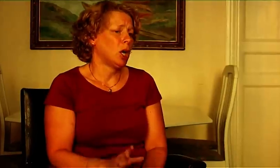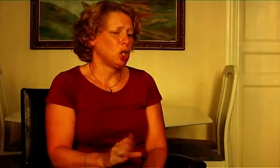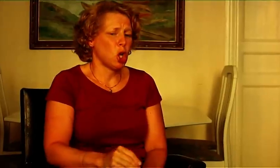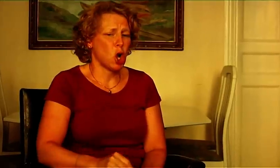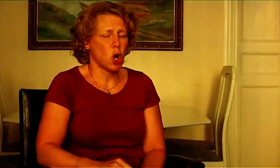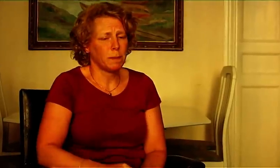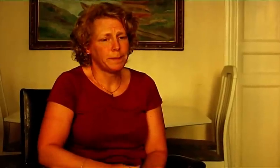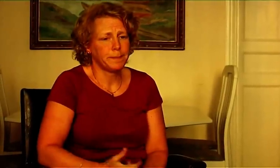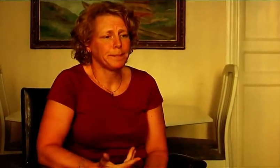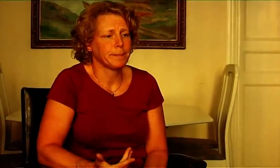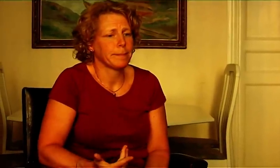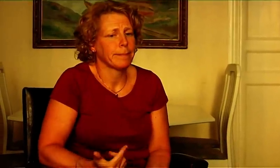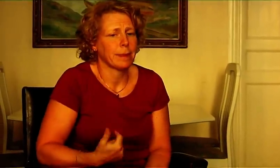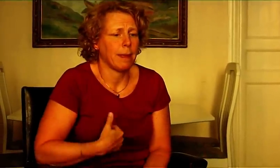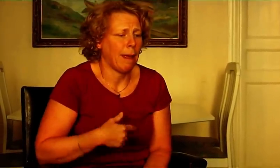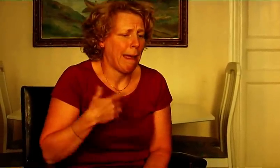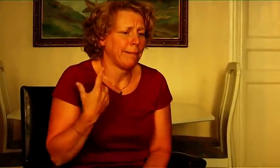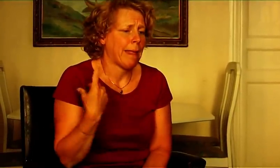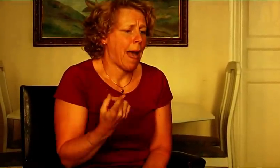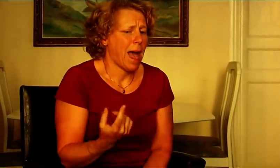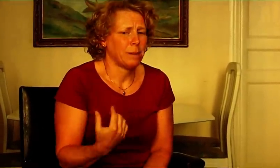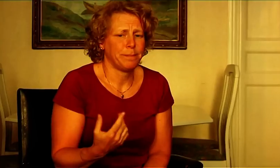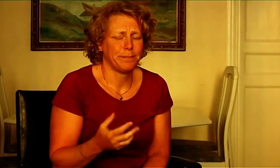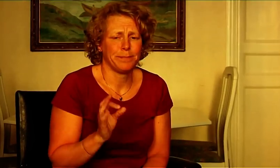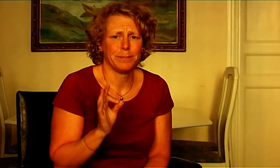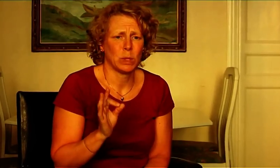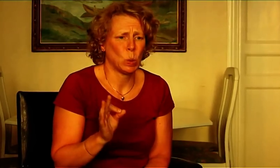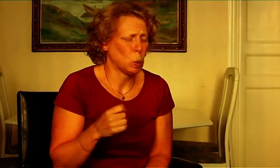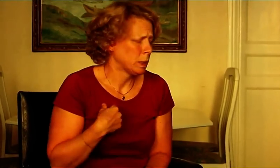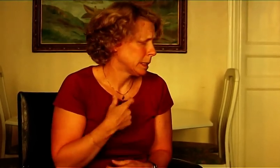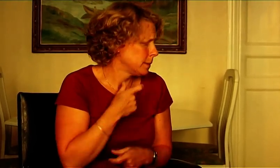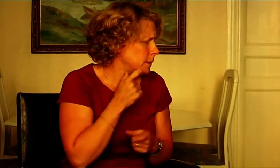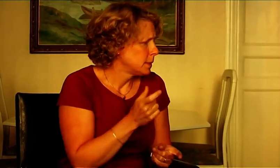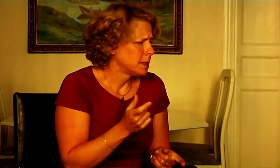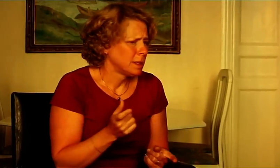Well, he is... How should I say it...